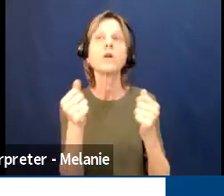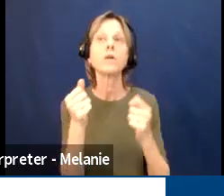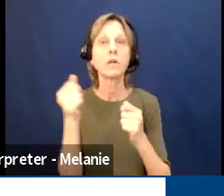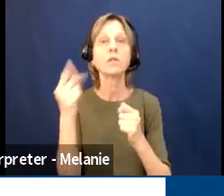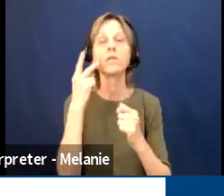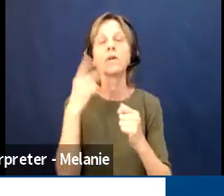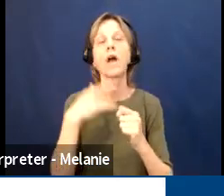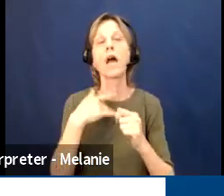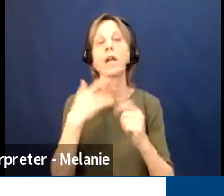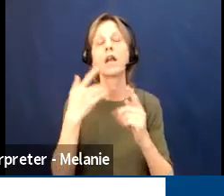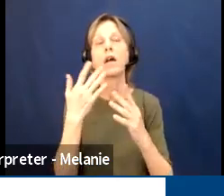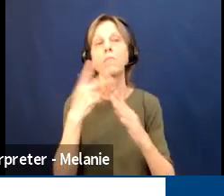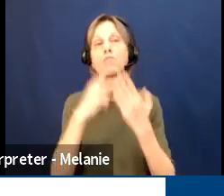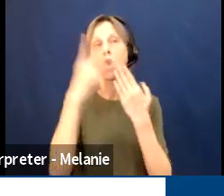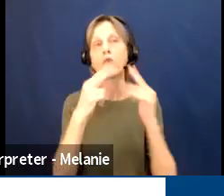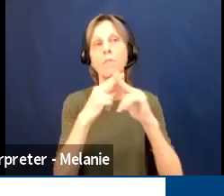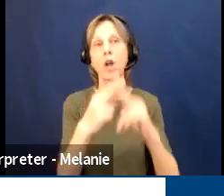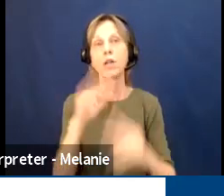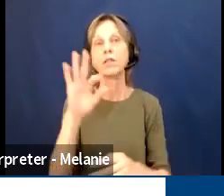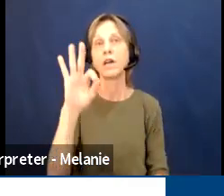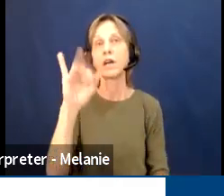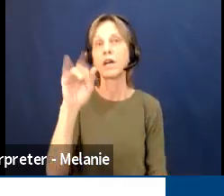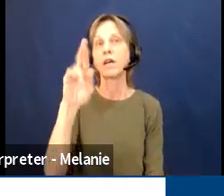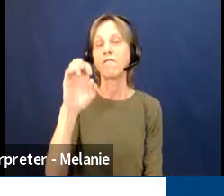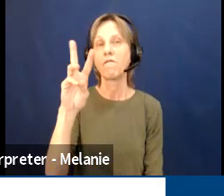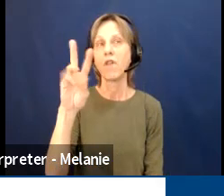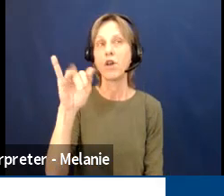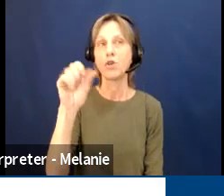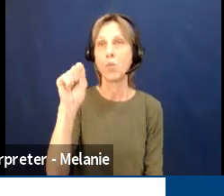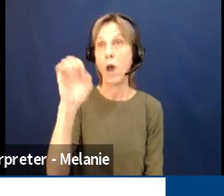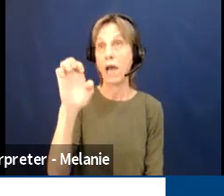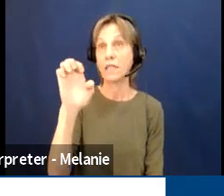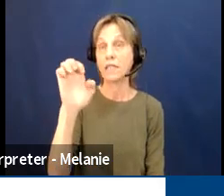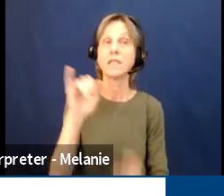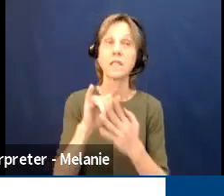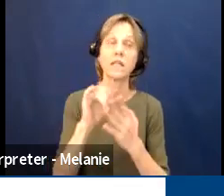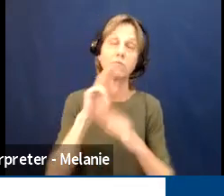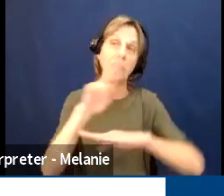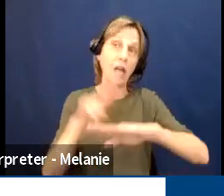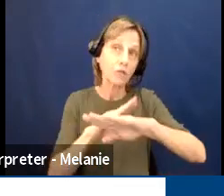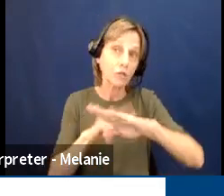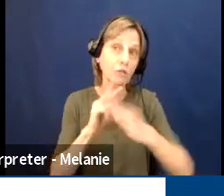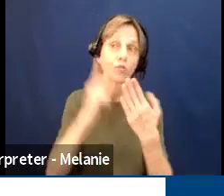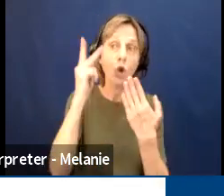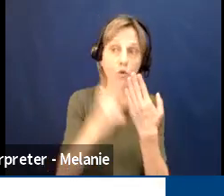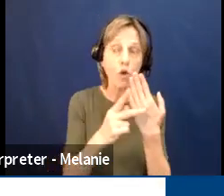Firewise and Firewise is a national program that looks at how do you um how do you engage or how